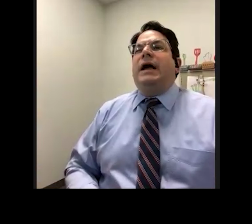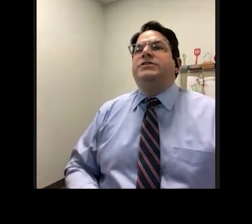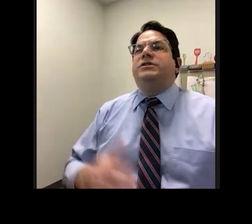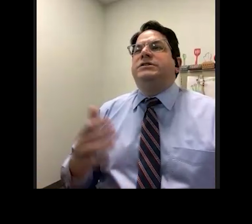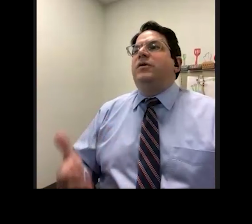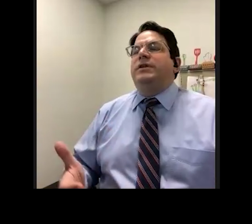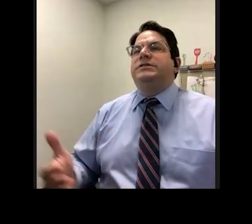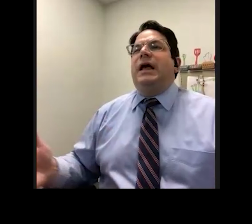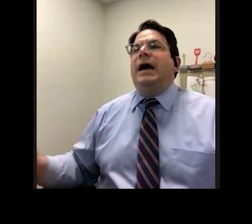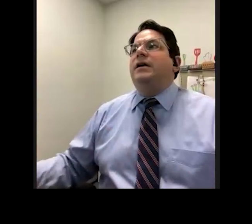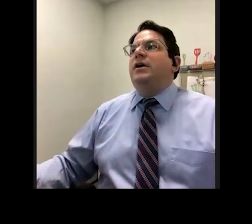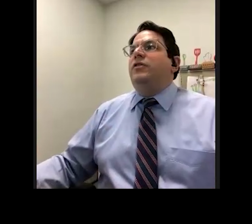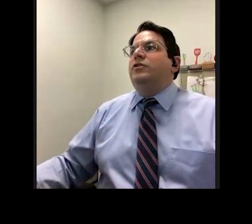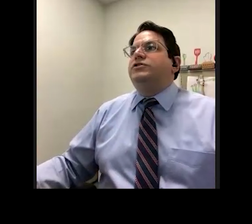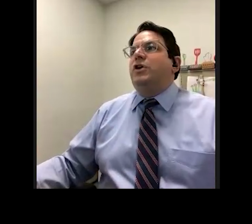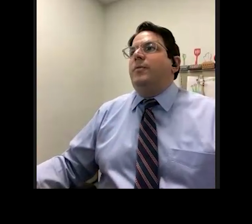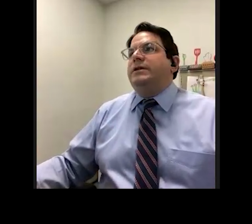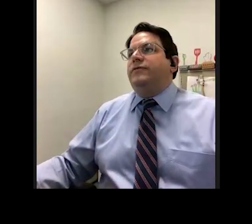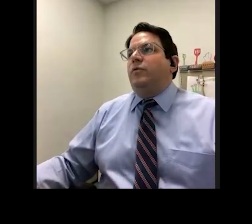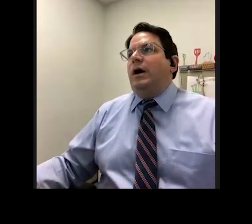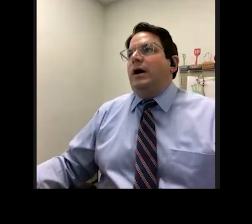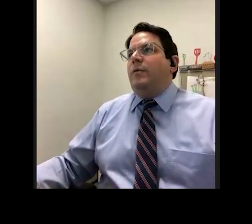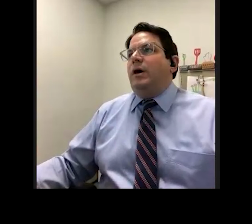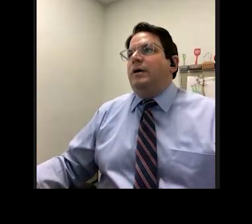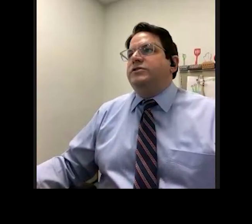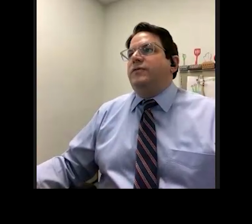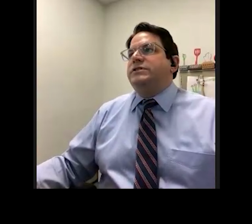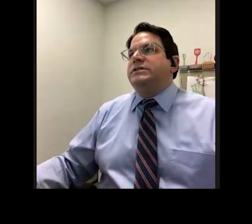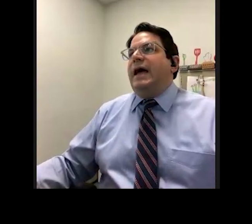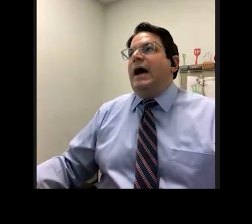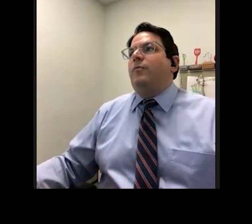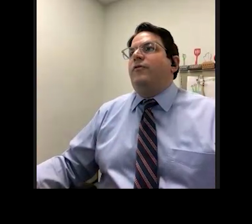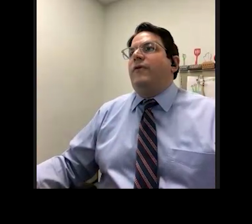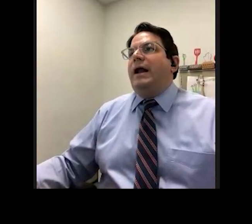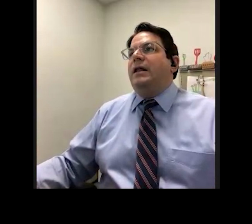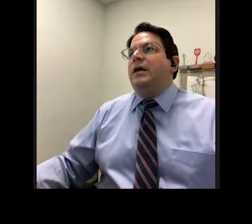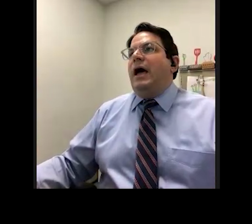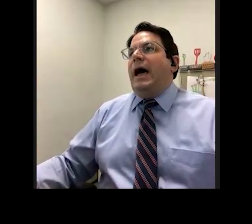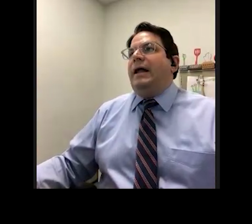But as you can see on this slide, there are so many different services now provided